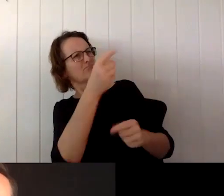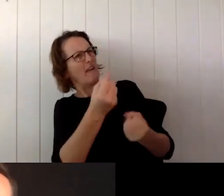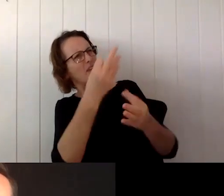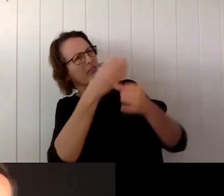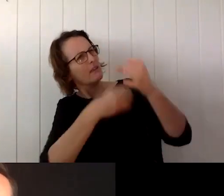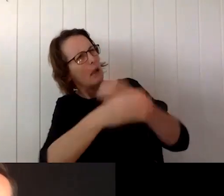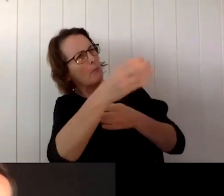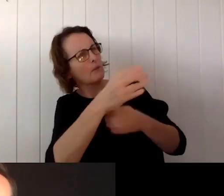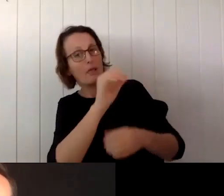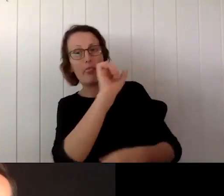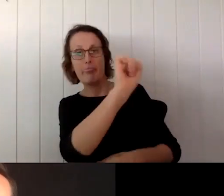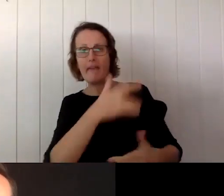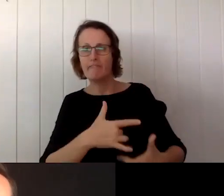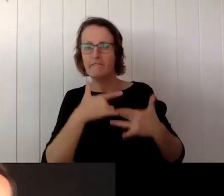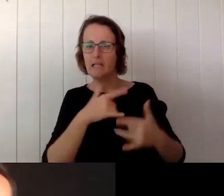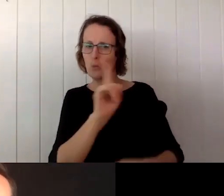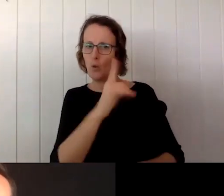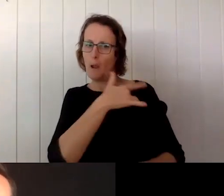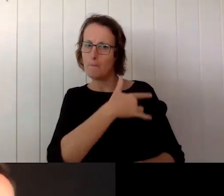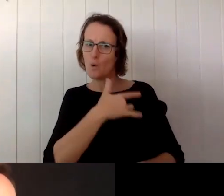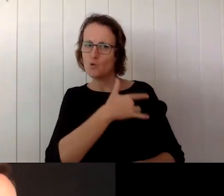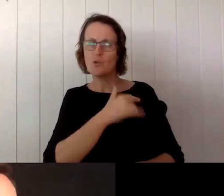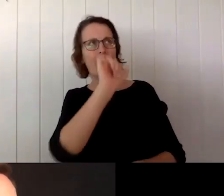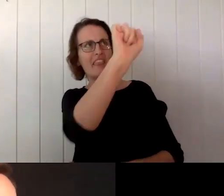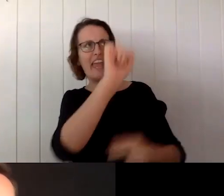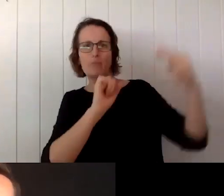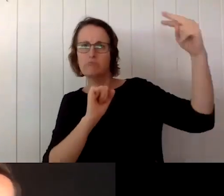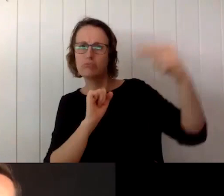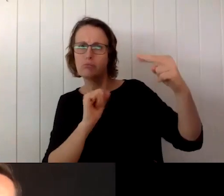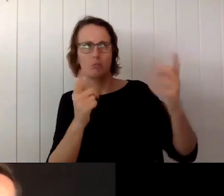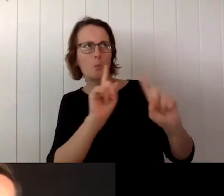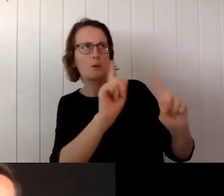Understanding their perspective is often really important. Sometimes